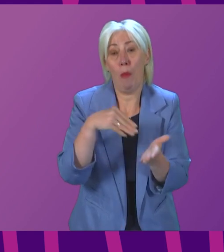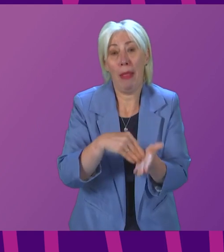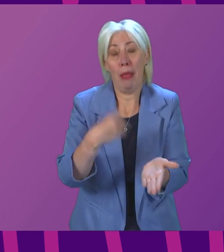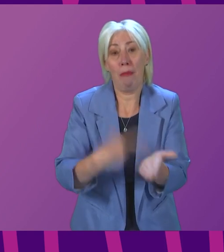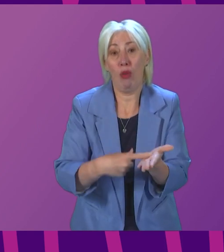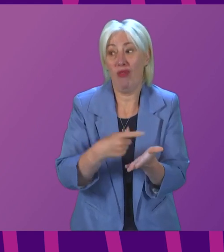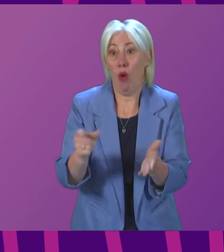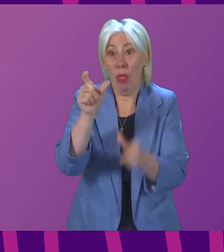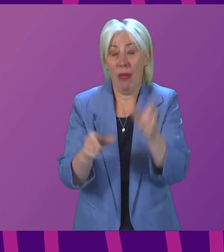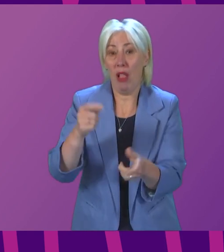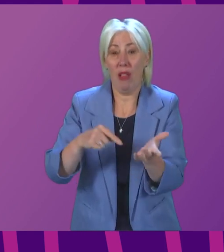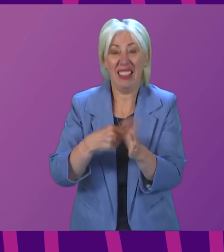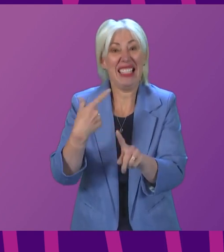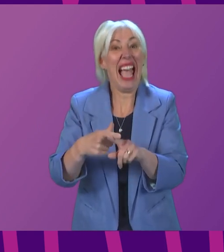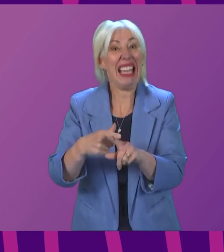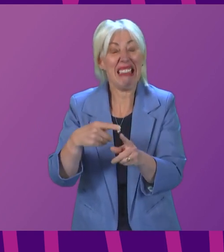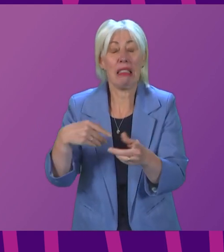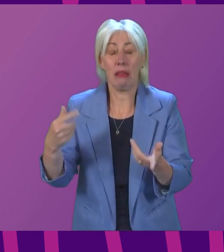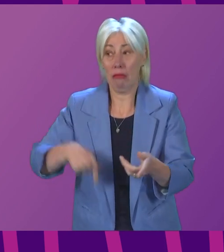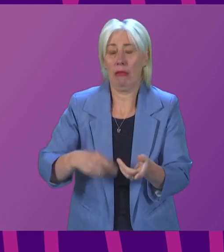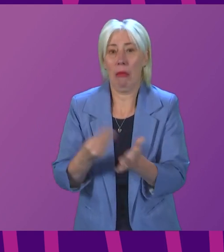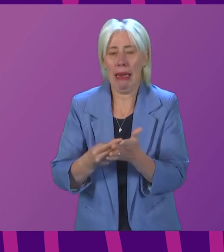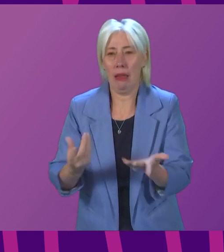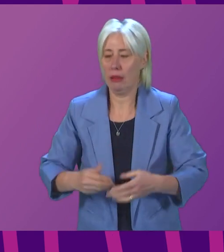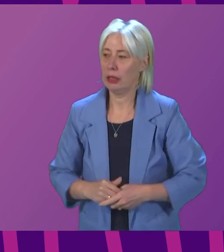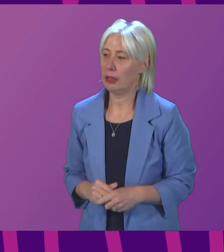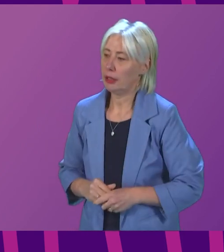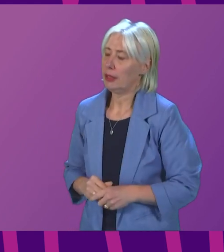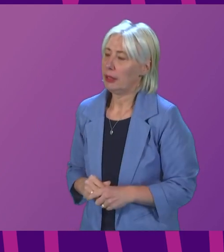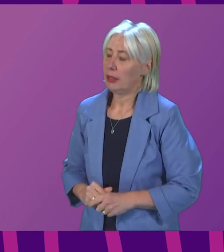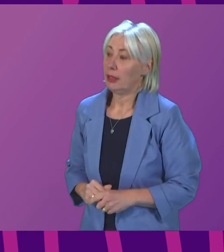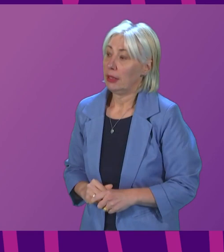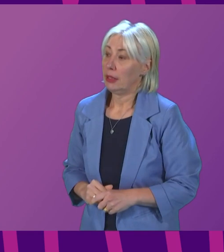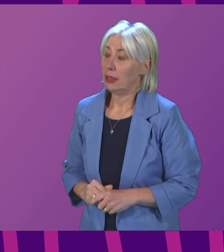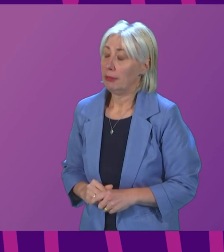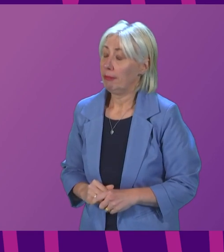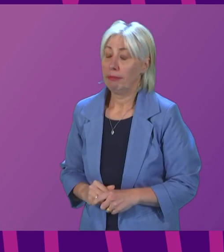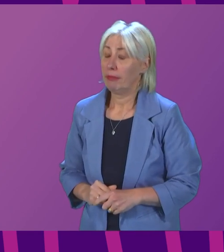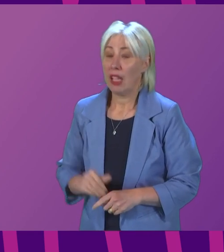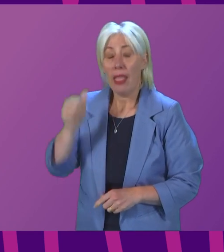I make it clear that I do not think that the experience of the contract has been acceptable